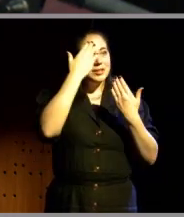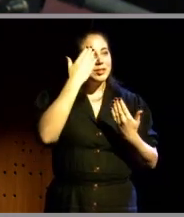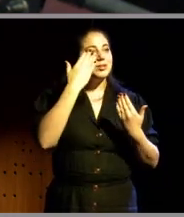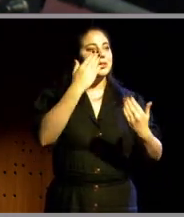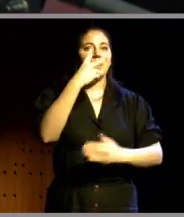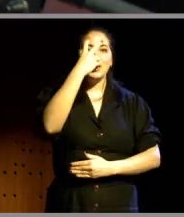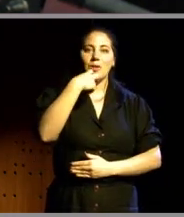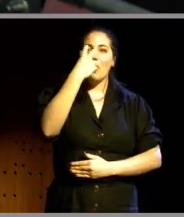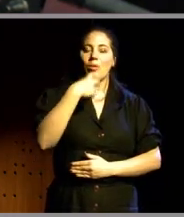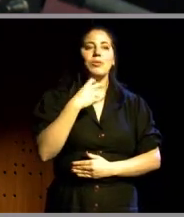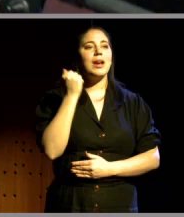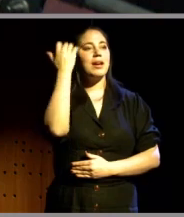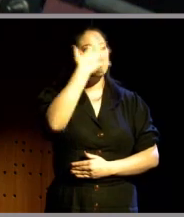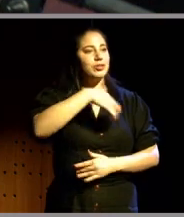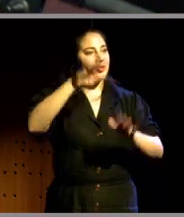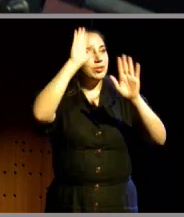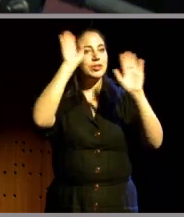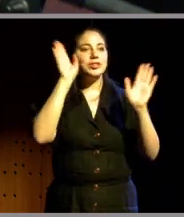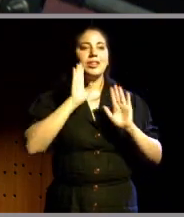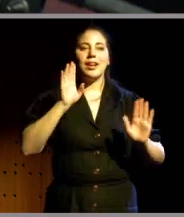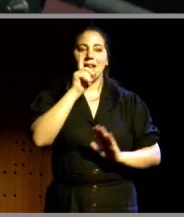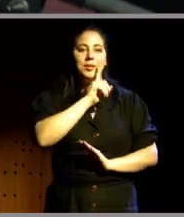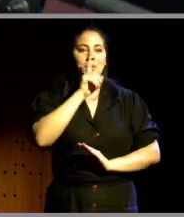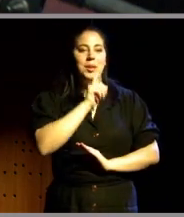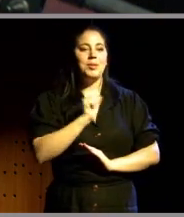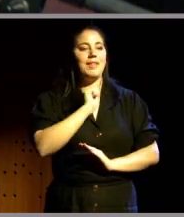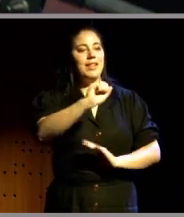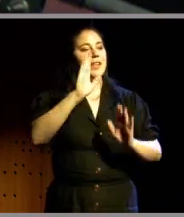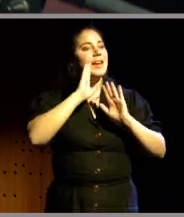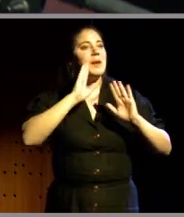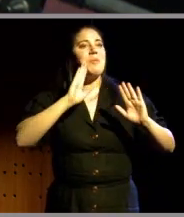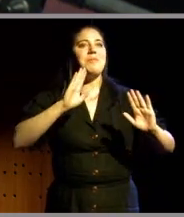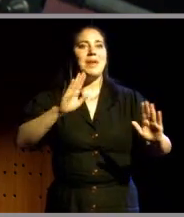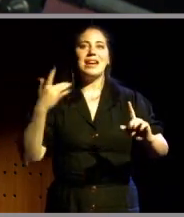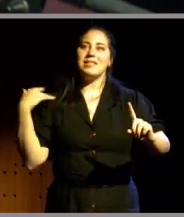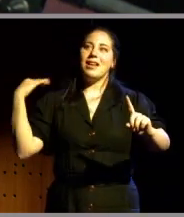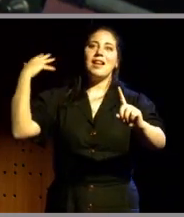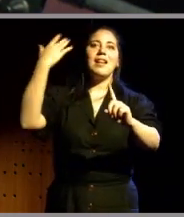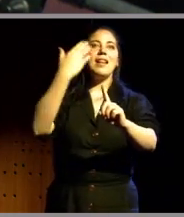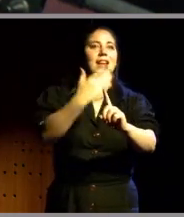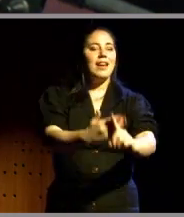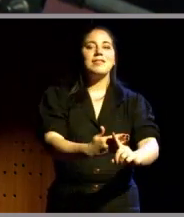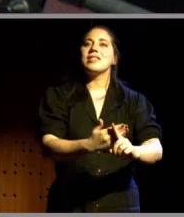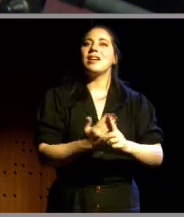and all Torres Strait Islander people for their outstanding lifetime achievement in the arts and their contribution